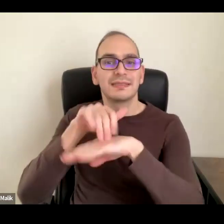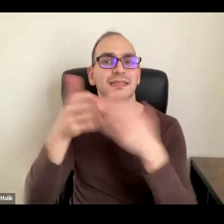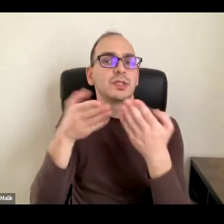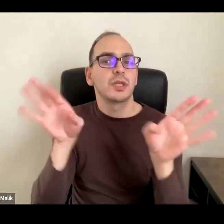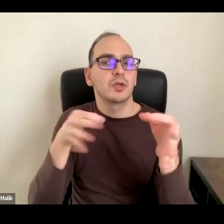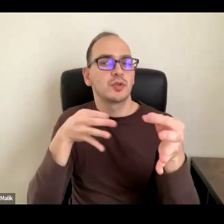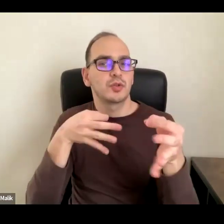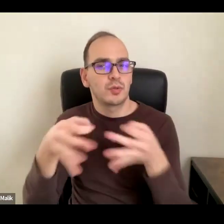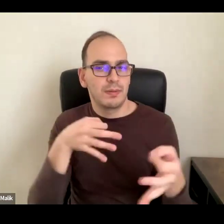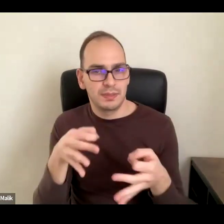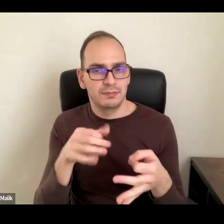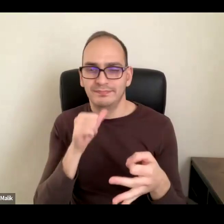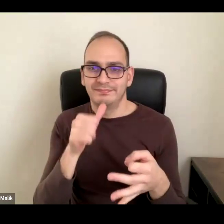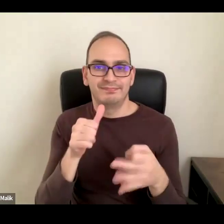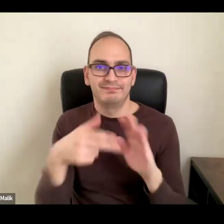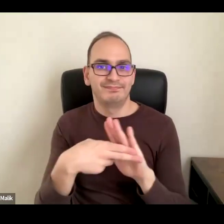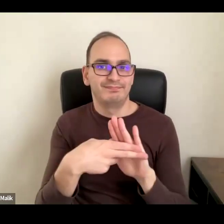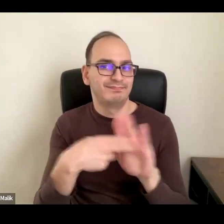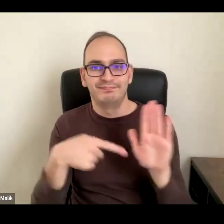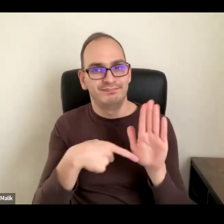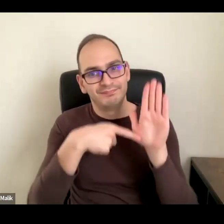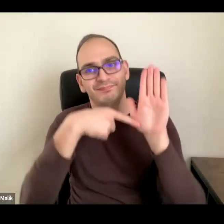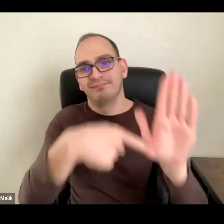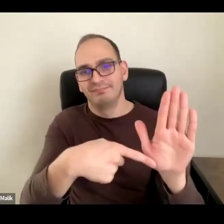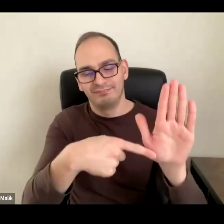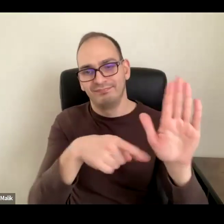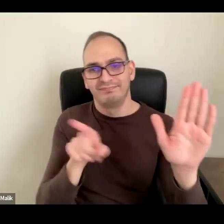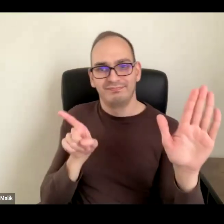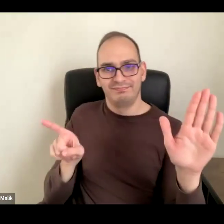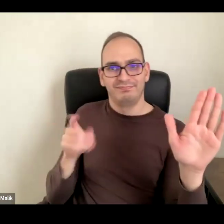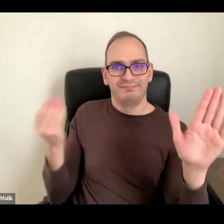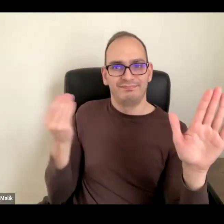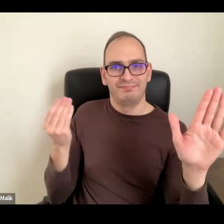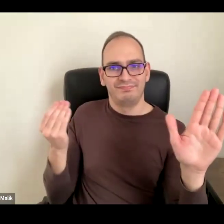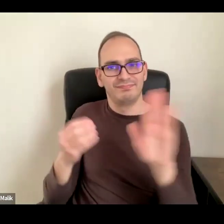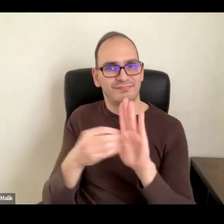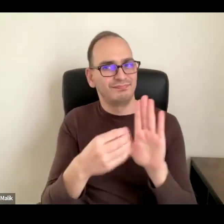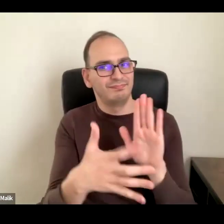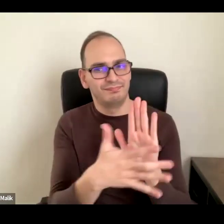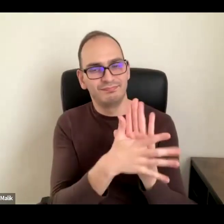to that Tribe will not highlight that item for the Tribe, you might want to put that in in the